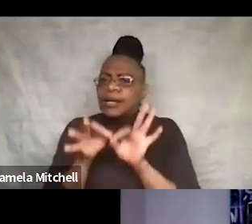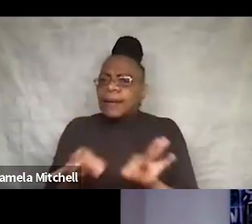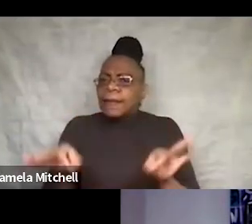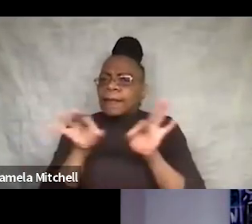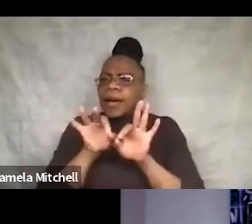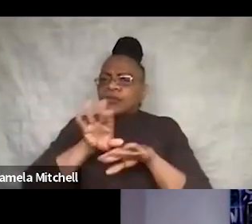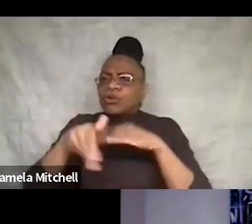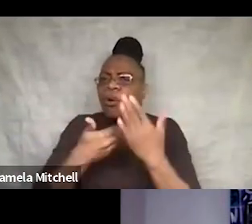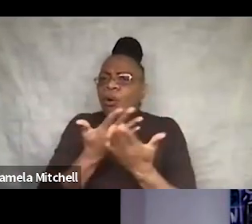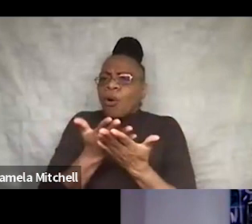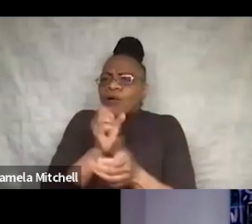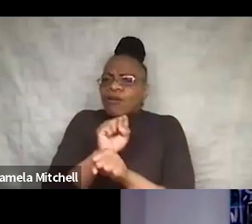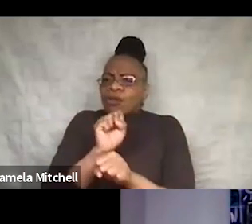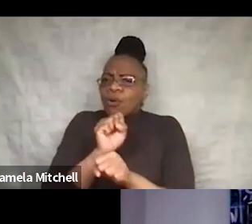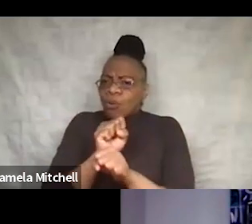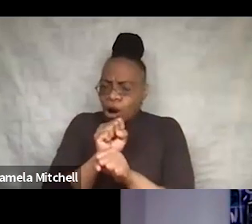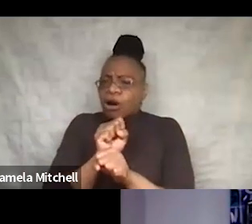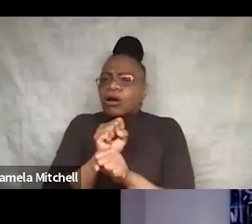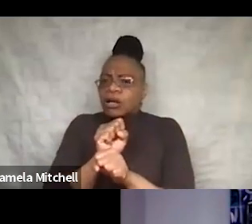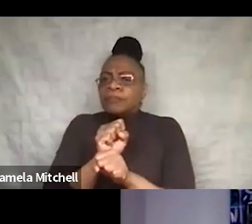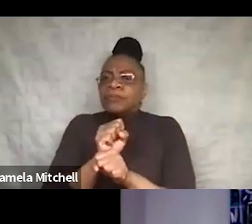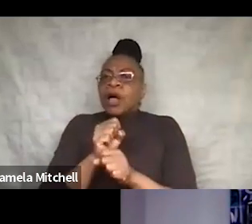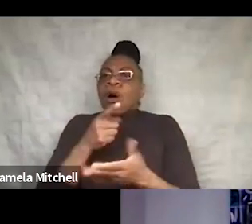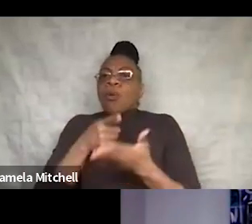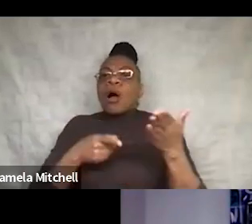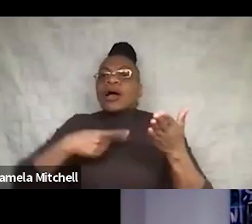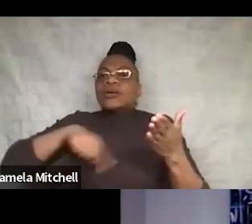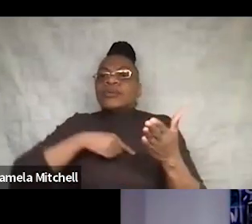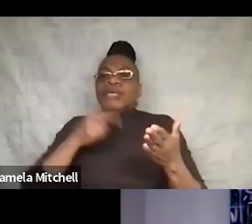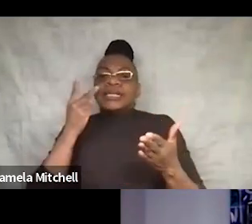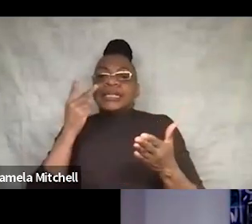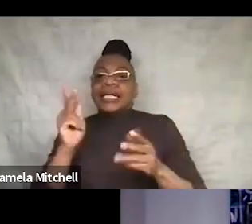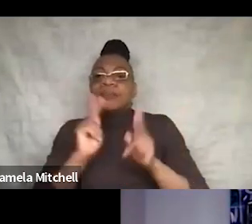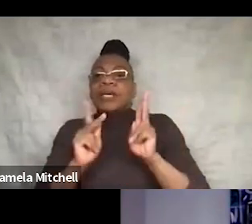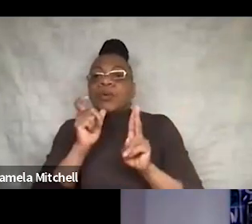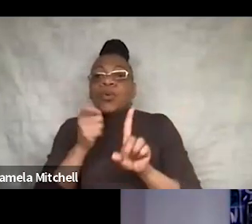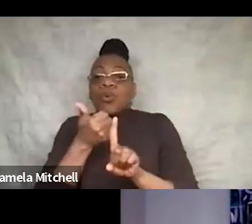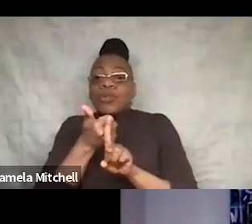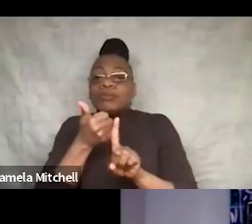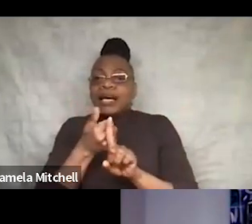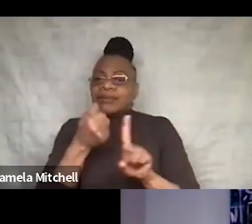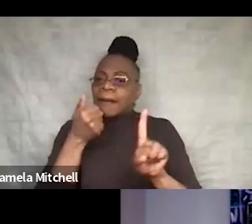So what we see is when, you know, people who are most impacted, you know, in our communities